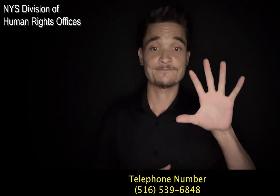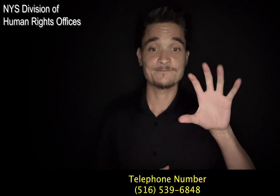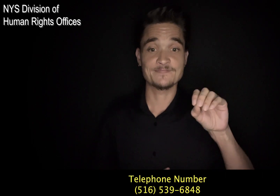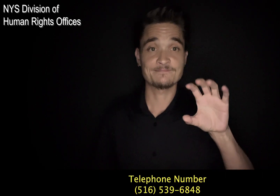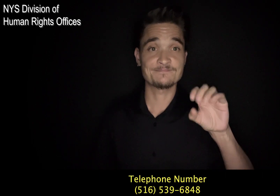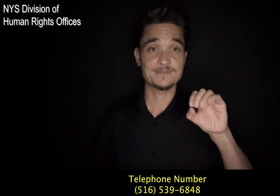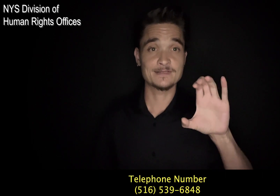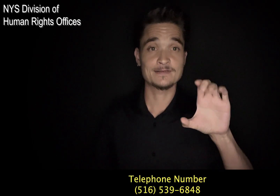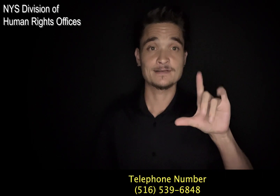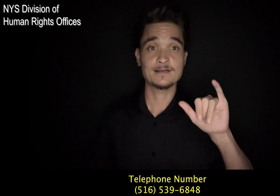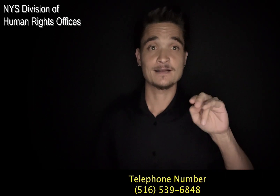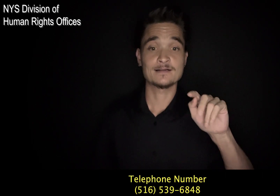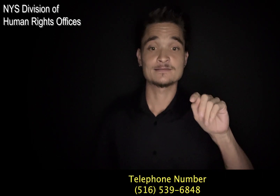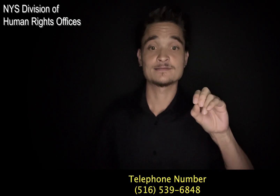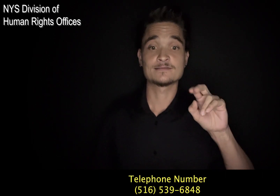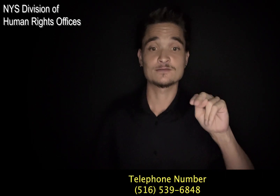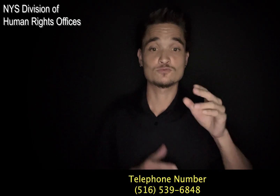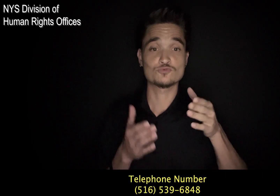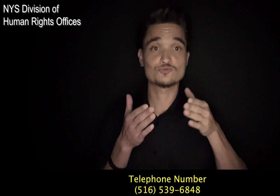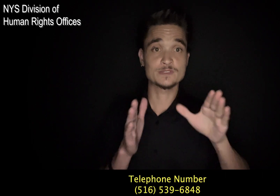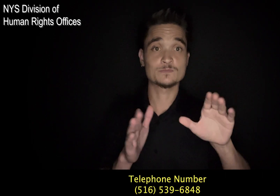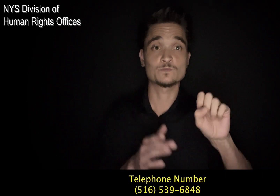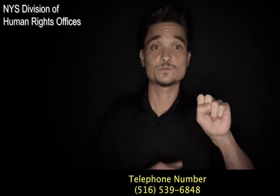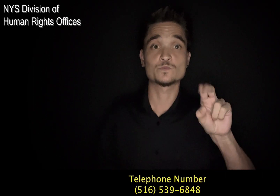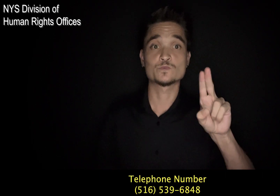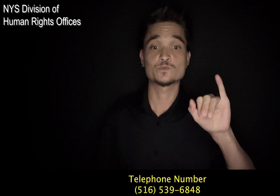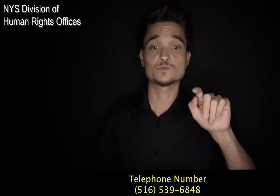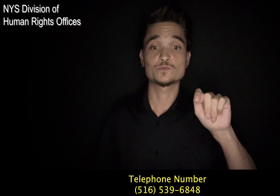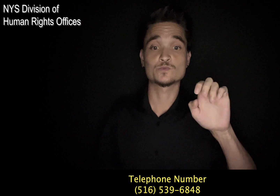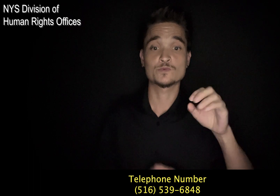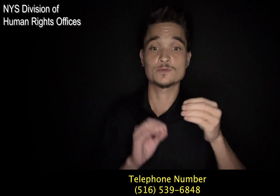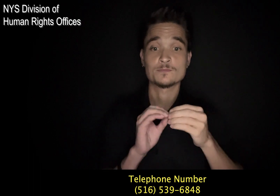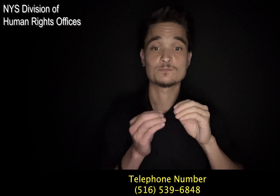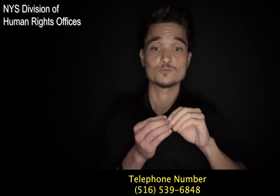Telephone Number (516) 539-6848